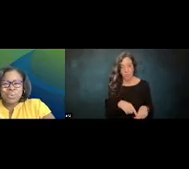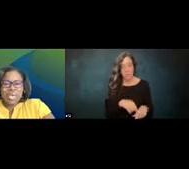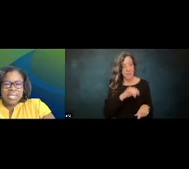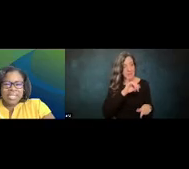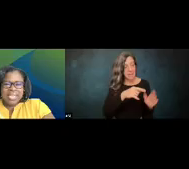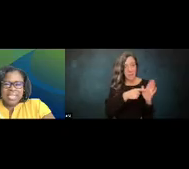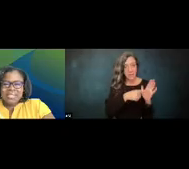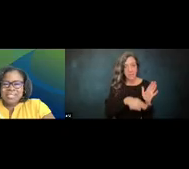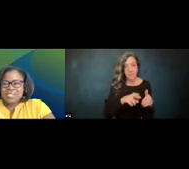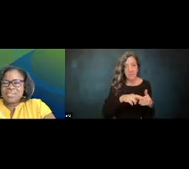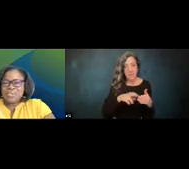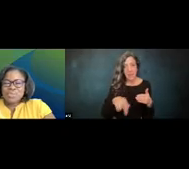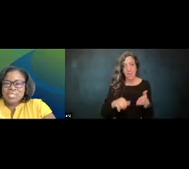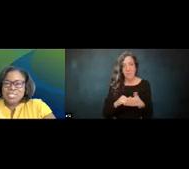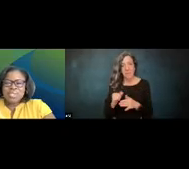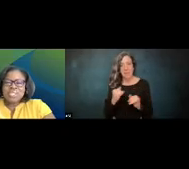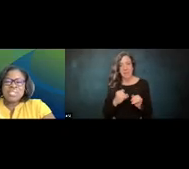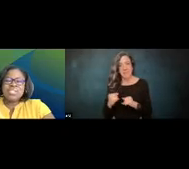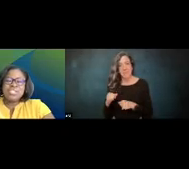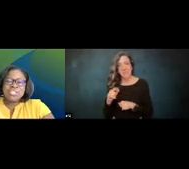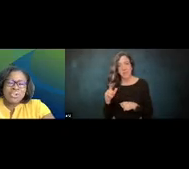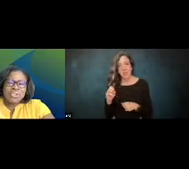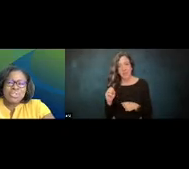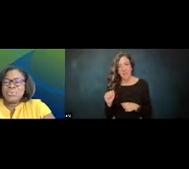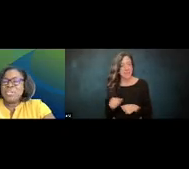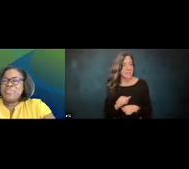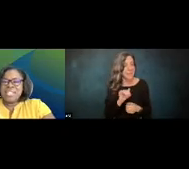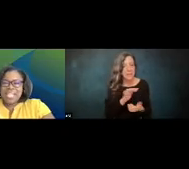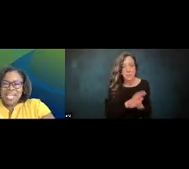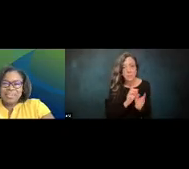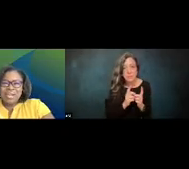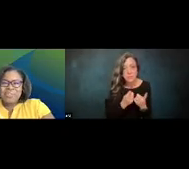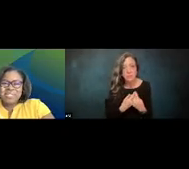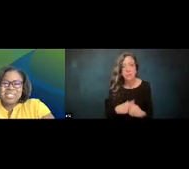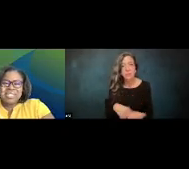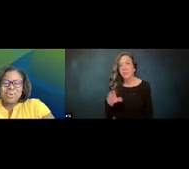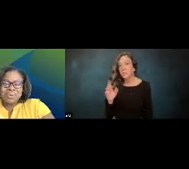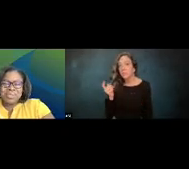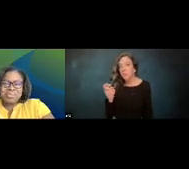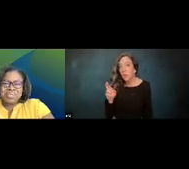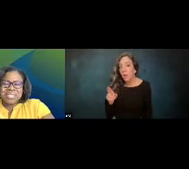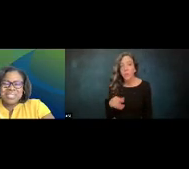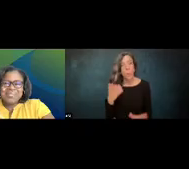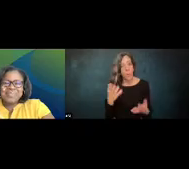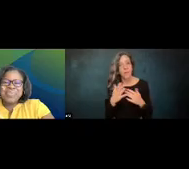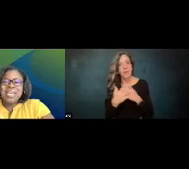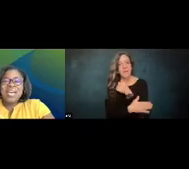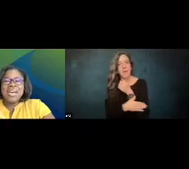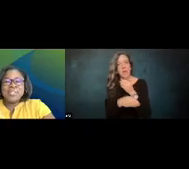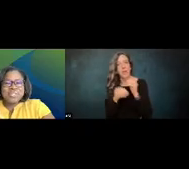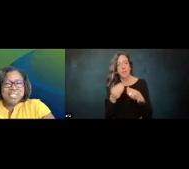individual LEAs such as school district charters or even the county offices are going to receive.